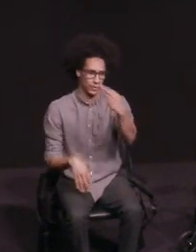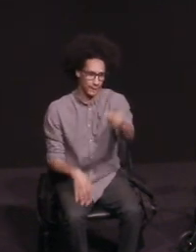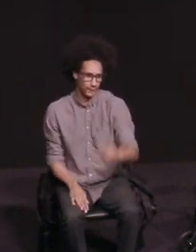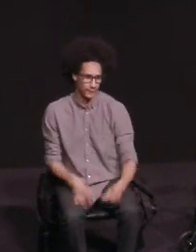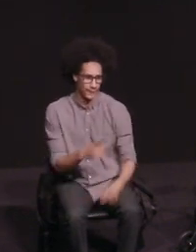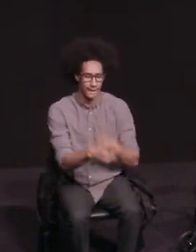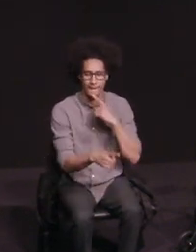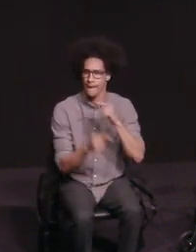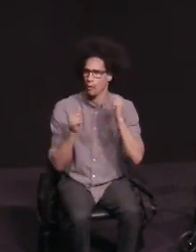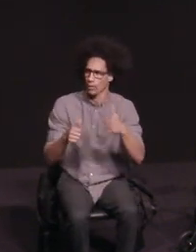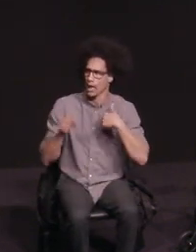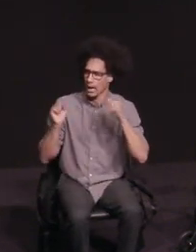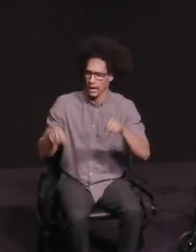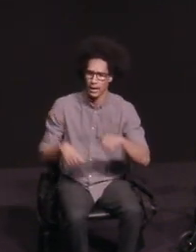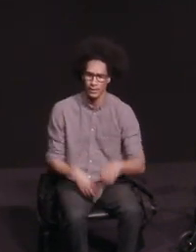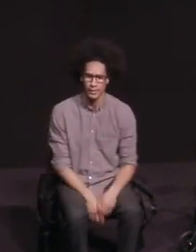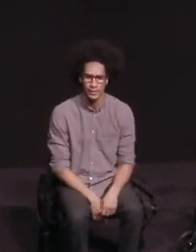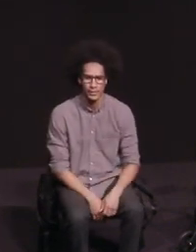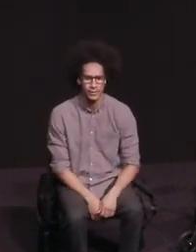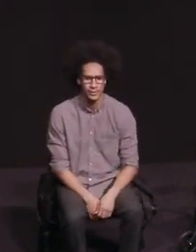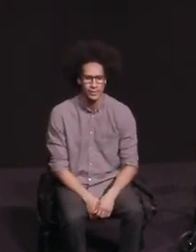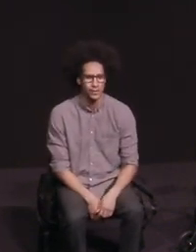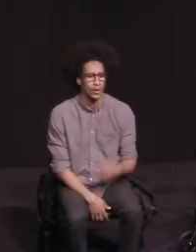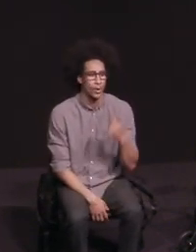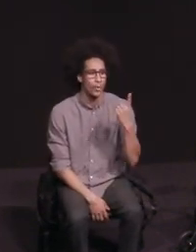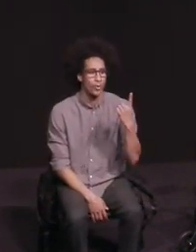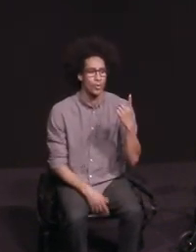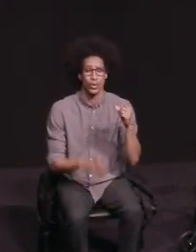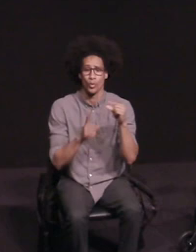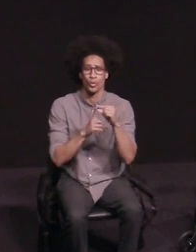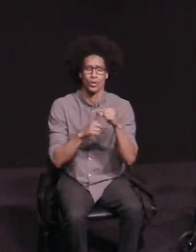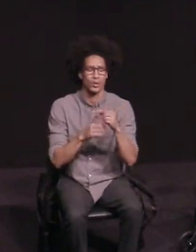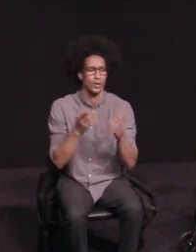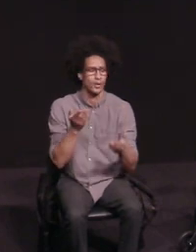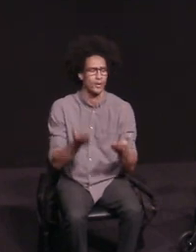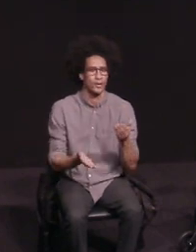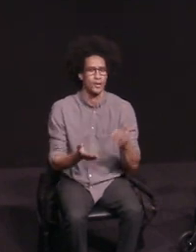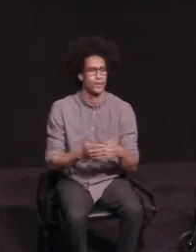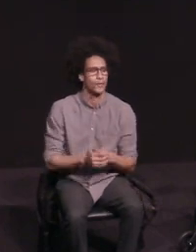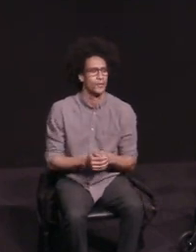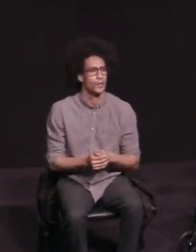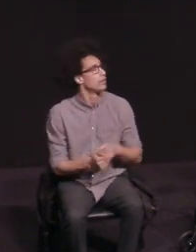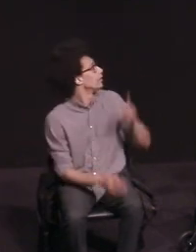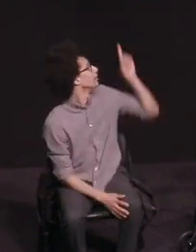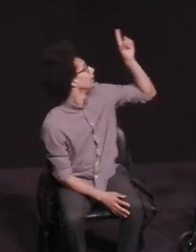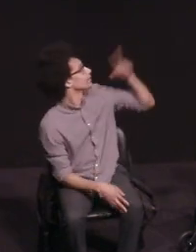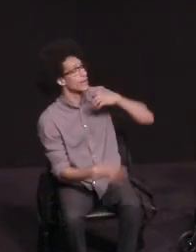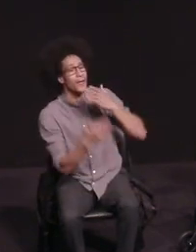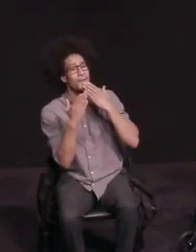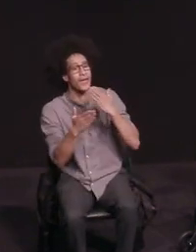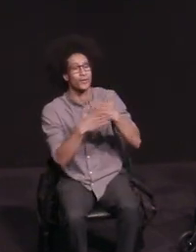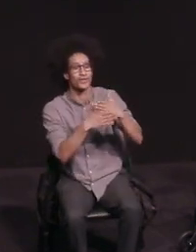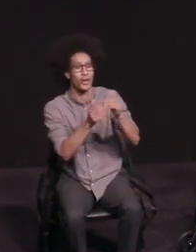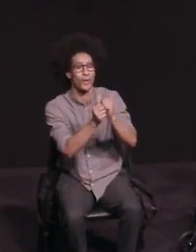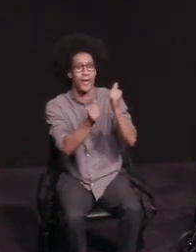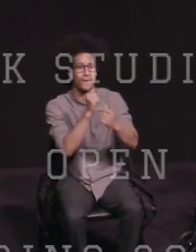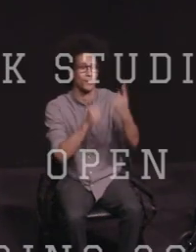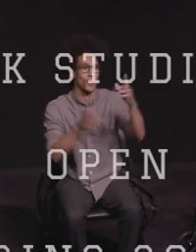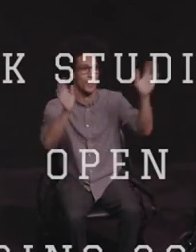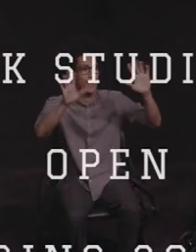speaker 2: --I think that one word may have been-- Wade: Thank you. Great sharing with everyone. Leigh: Thank you. Wade: Bye-bye.